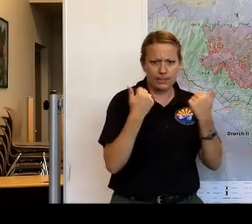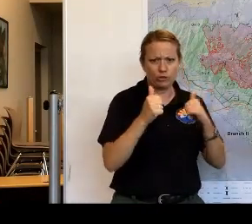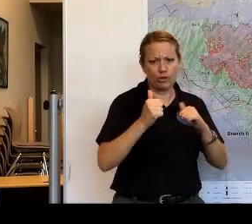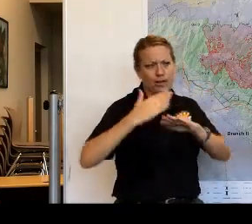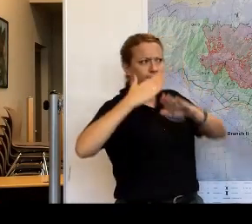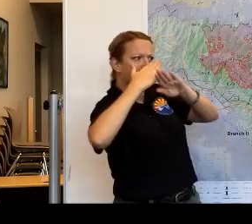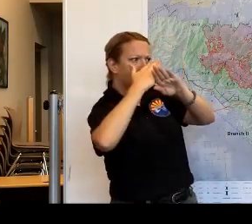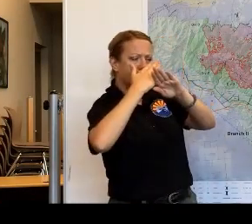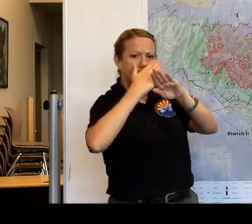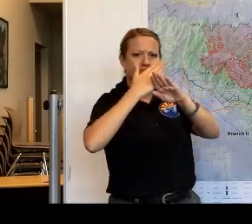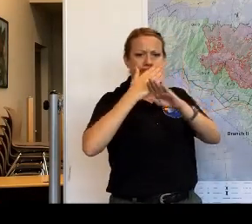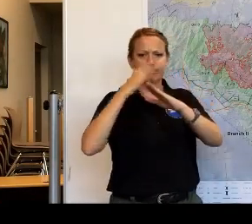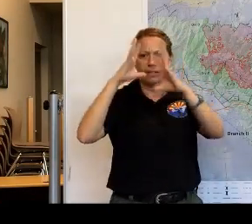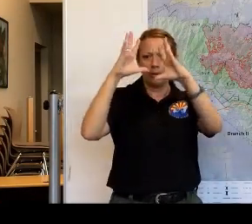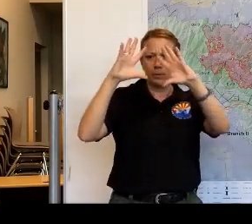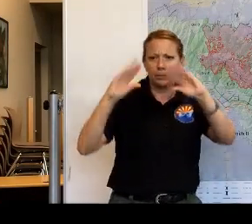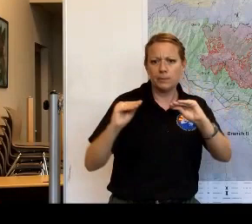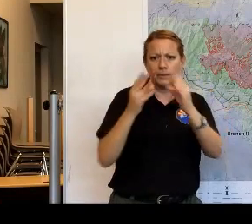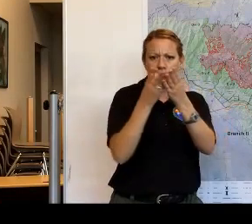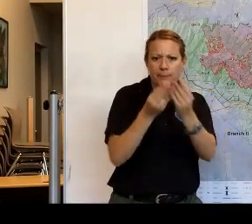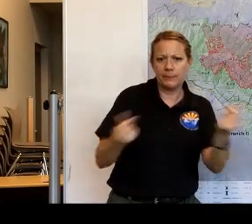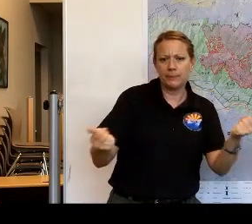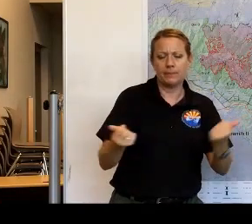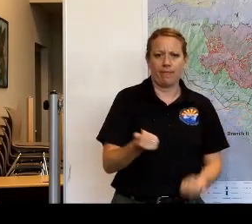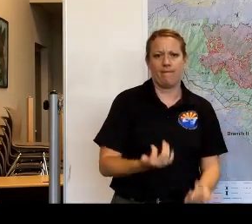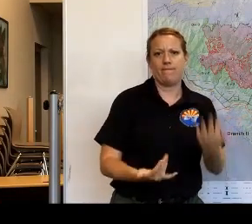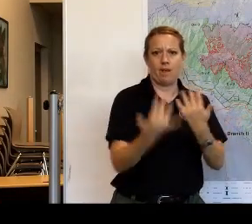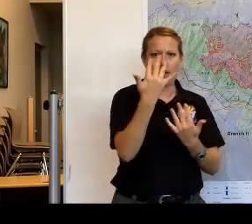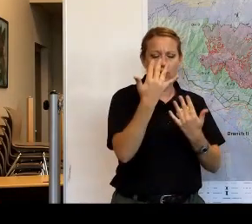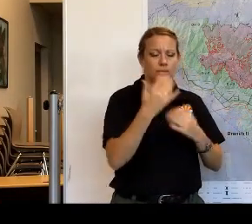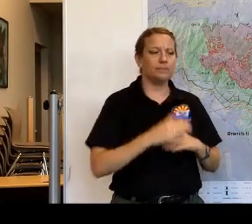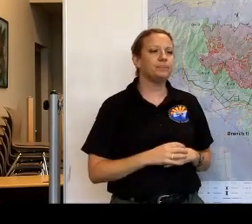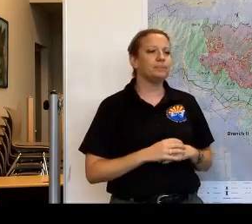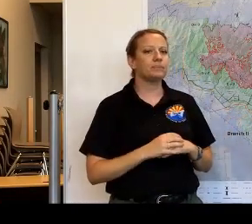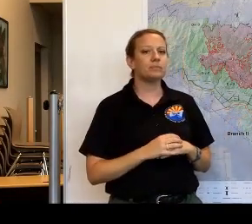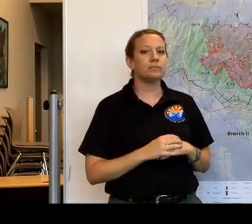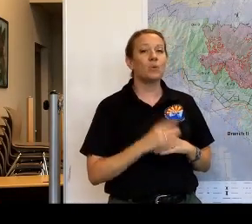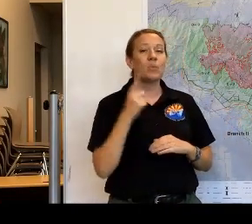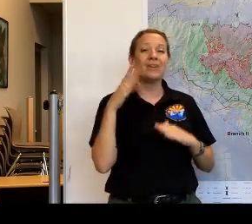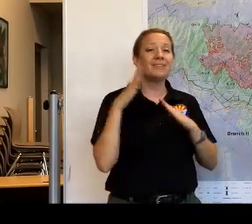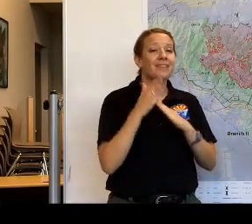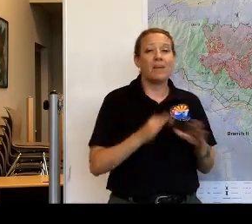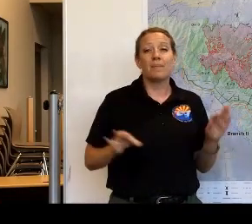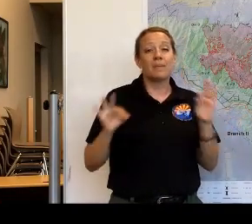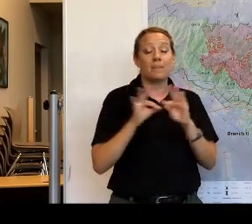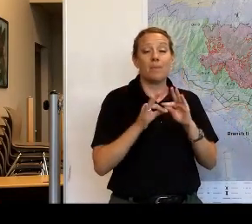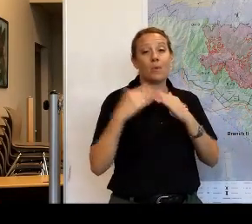the goal on fire. Also one of my most important jobs is to look at the fire